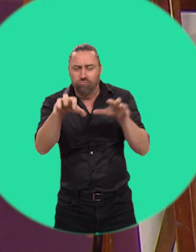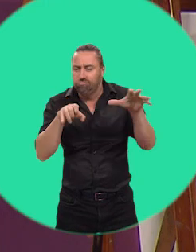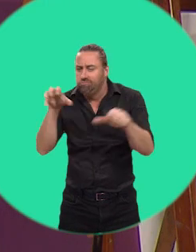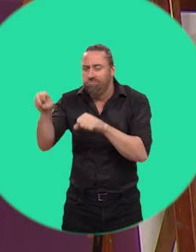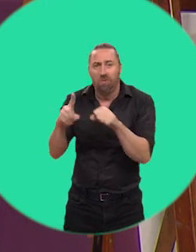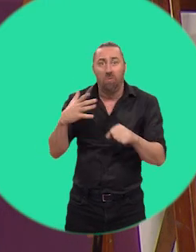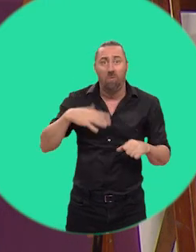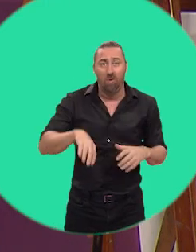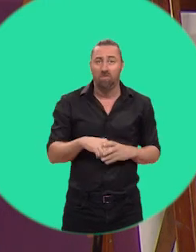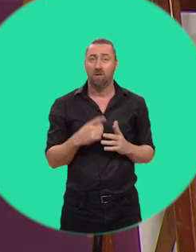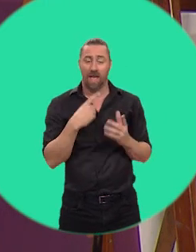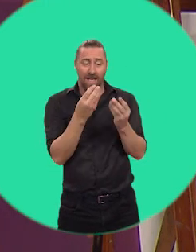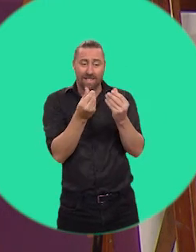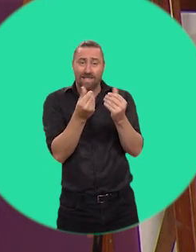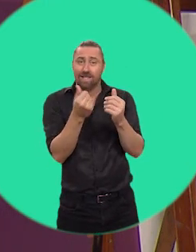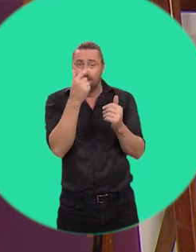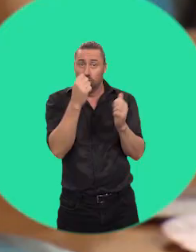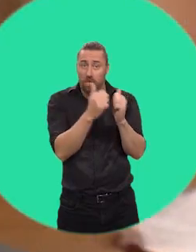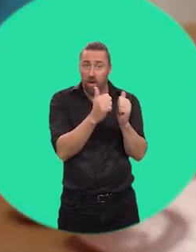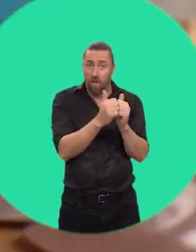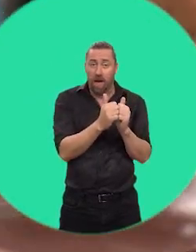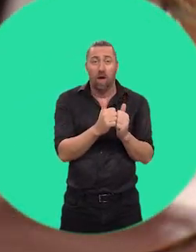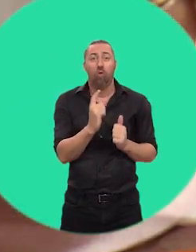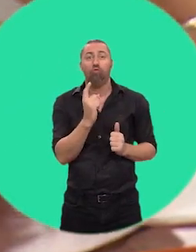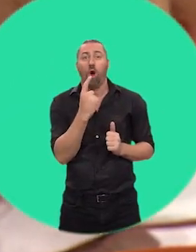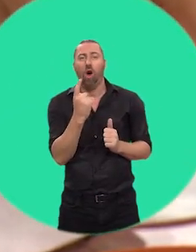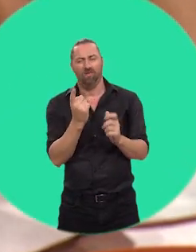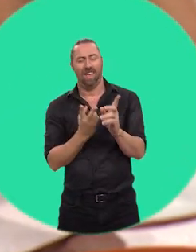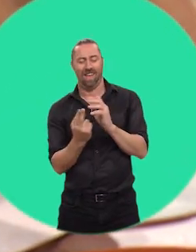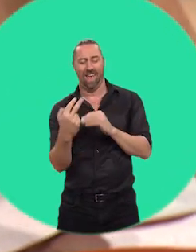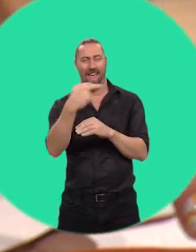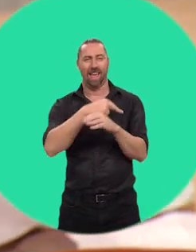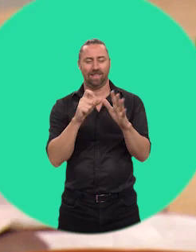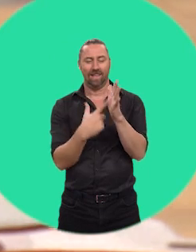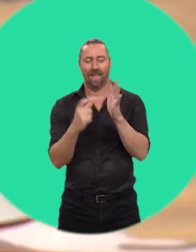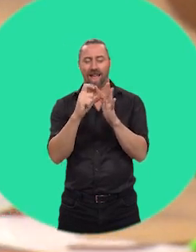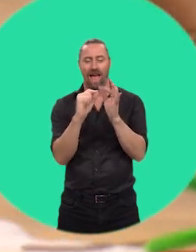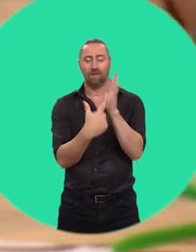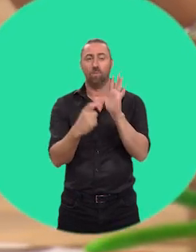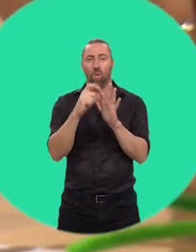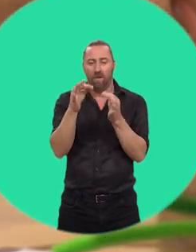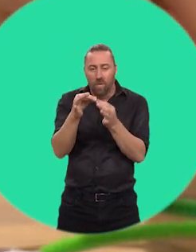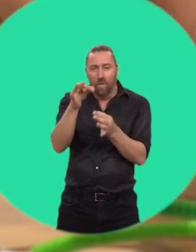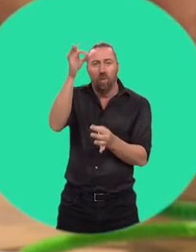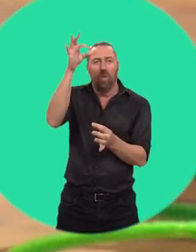I'm going to be using some tissue paper, some rocks cut out of cardboard, some green chenille sticks,